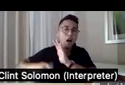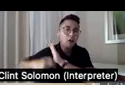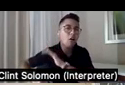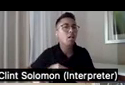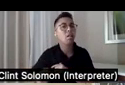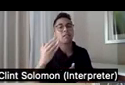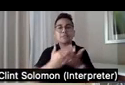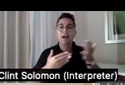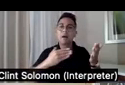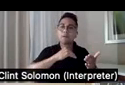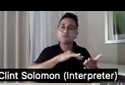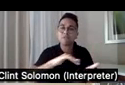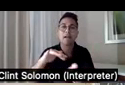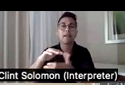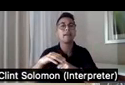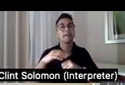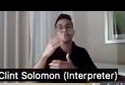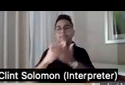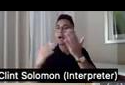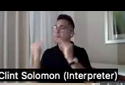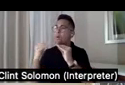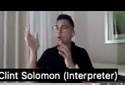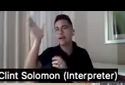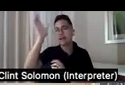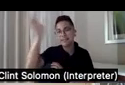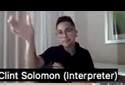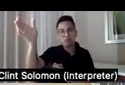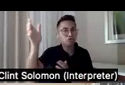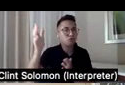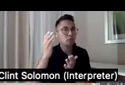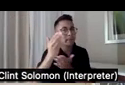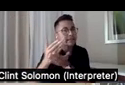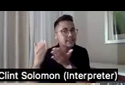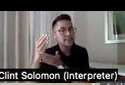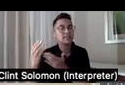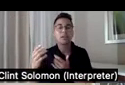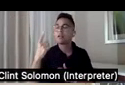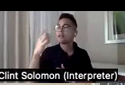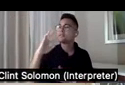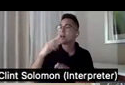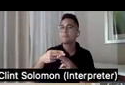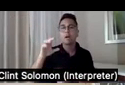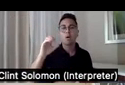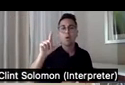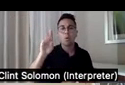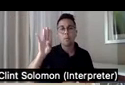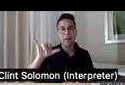some of these are more conceptual pieces um the ones about with colby's name in them show